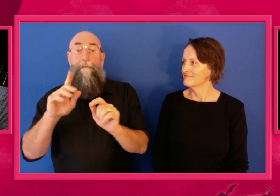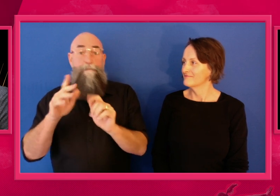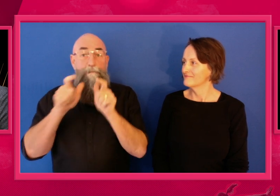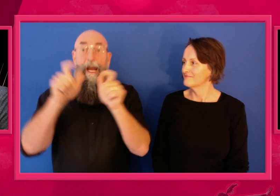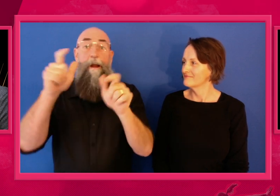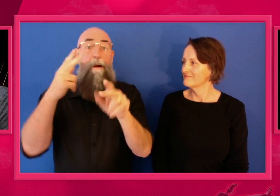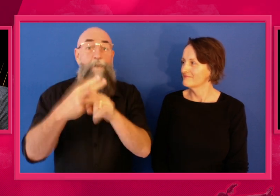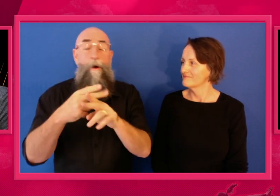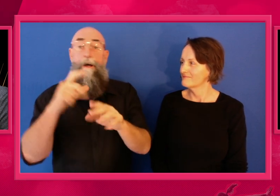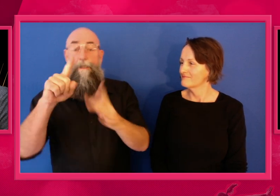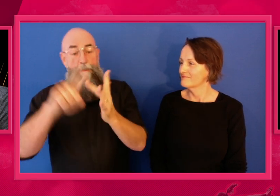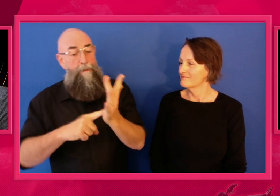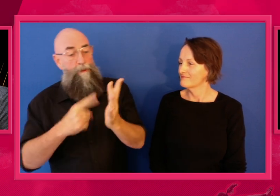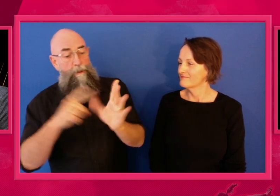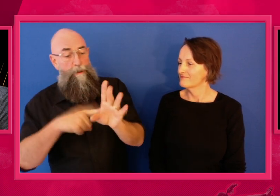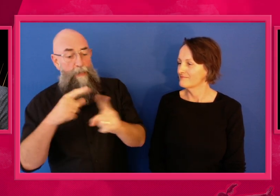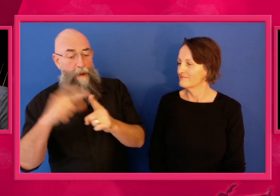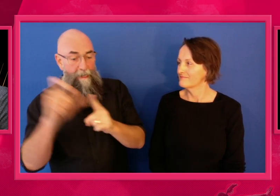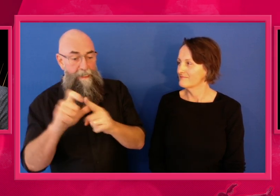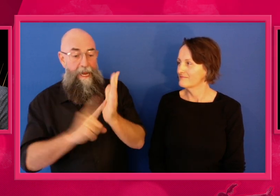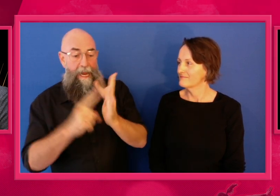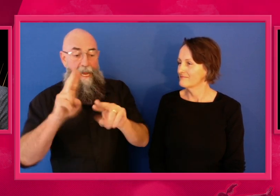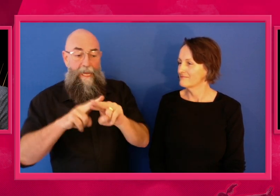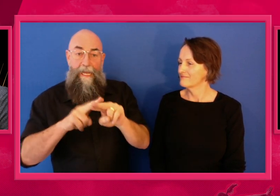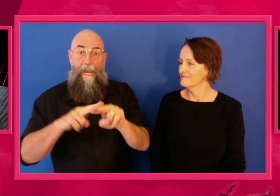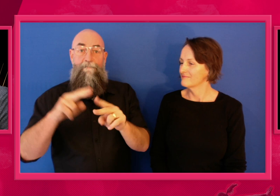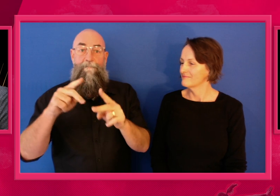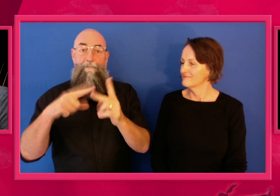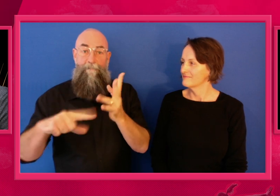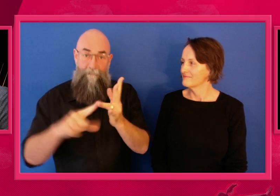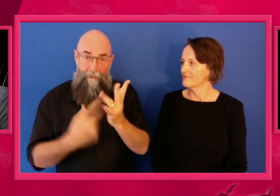bronze medal in the T13 1500 metres. The man is a legend.